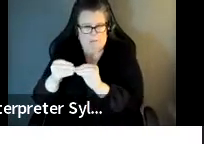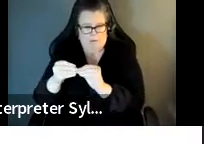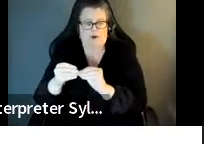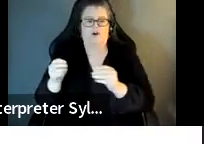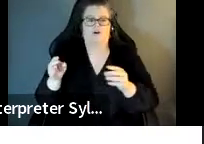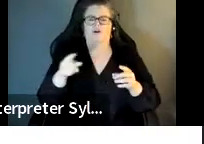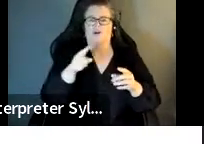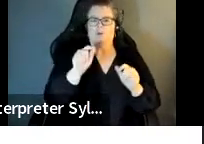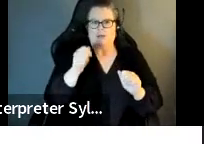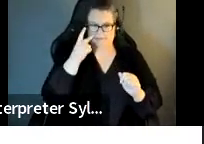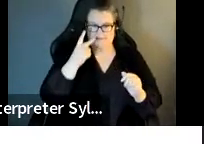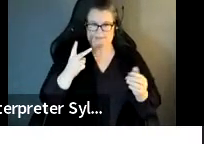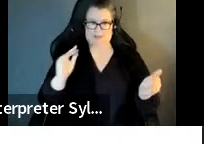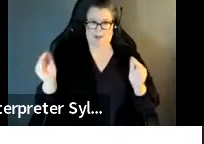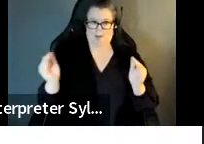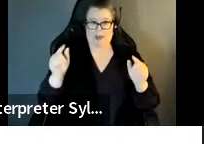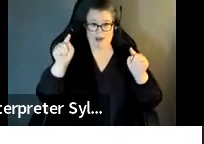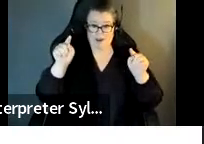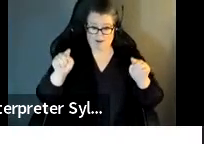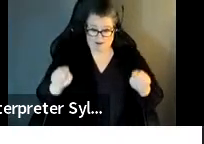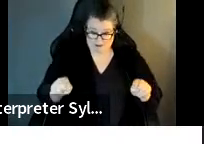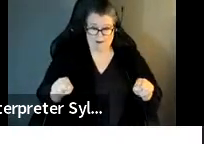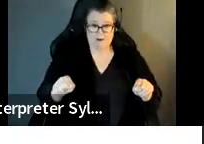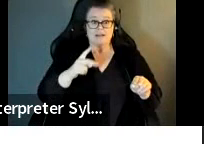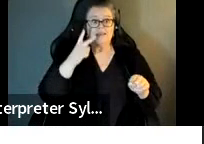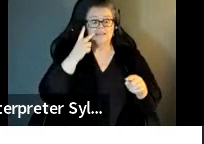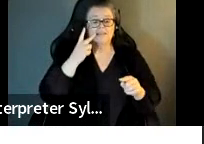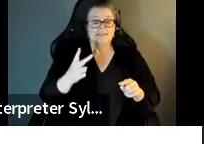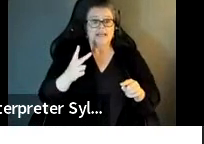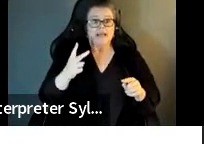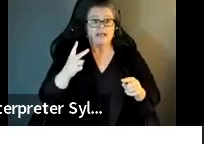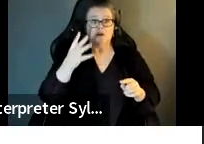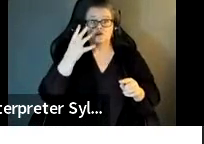bottom row, which is showing you the total percentage of manual versus powered, for both